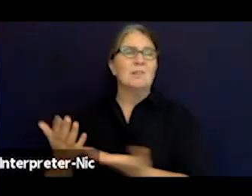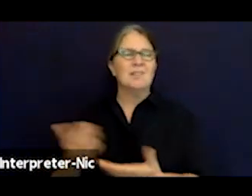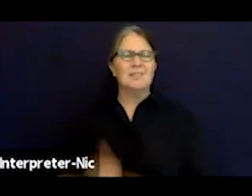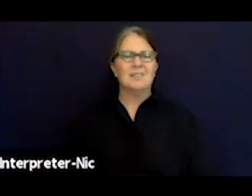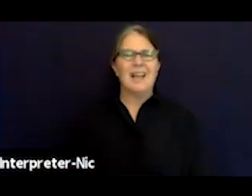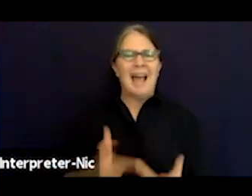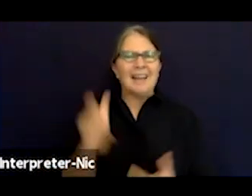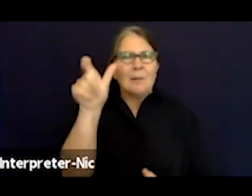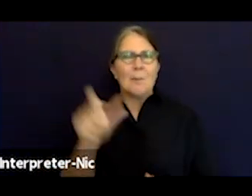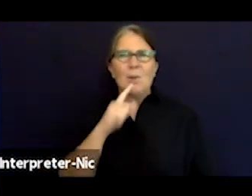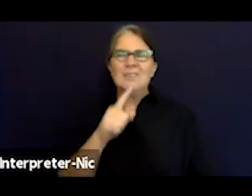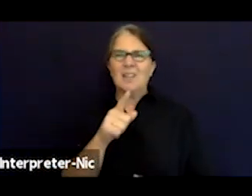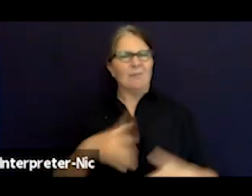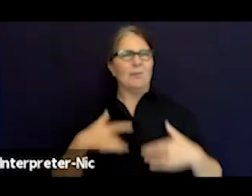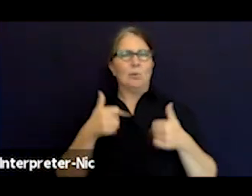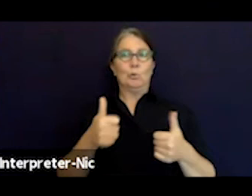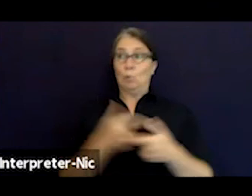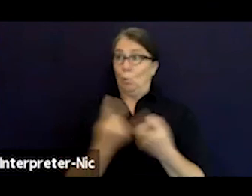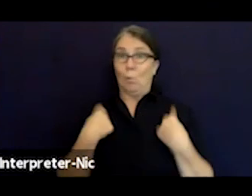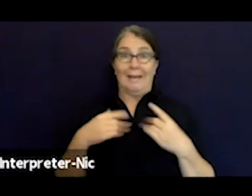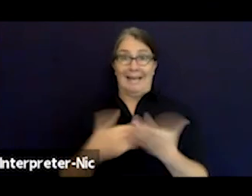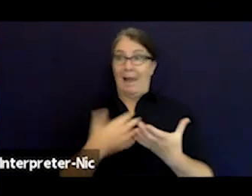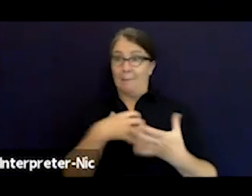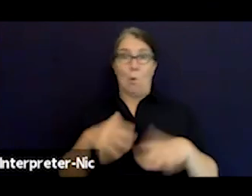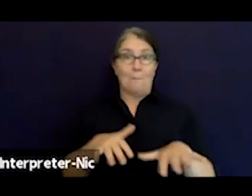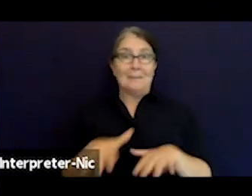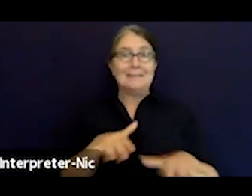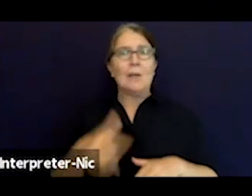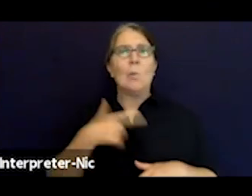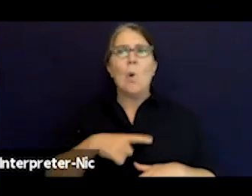you said we're busier because more people from a variety of backgrounds are actually coming to